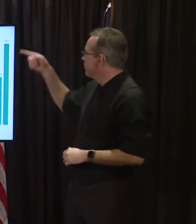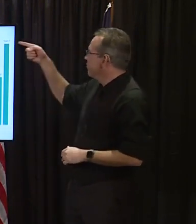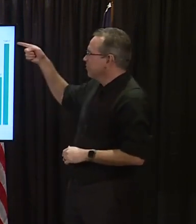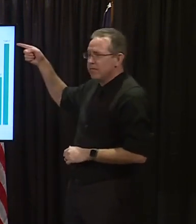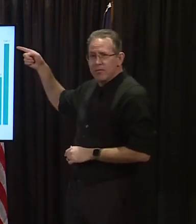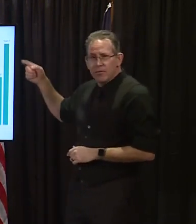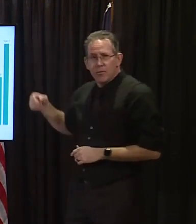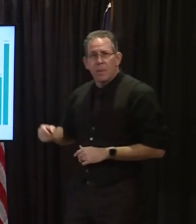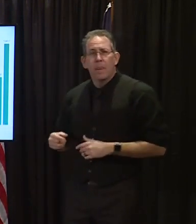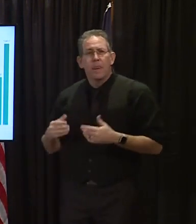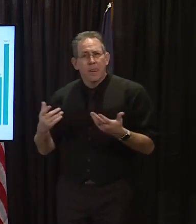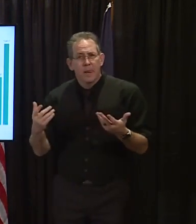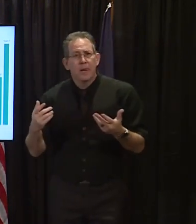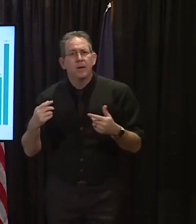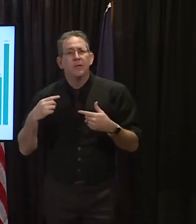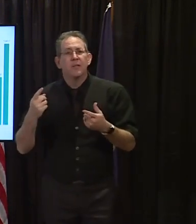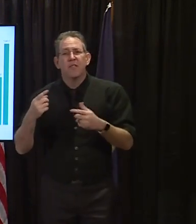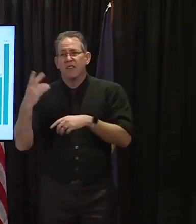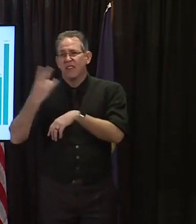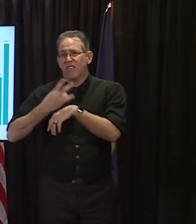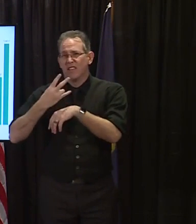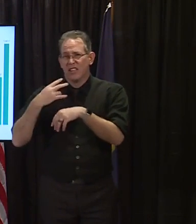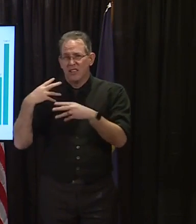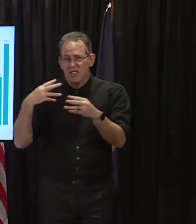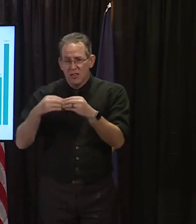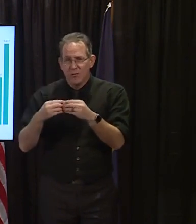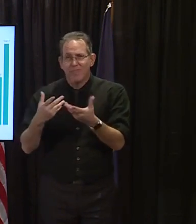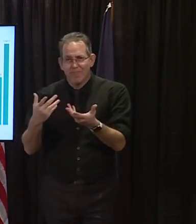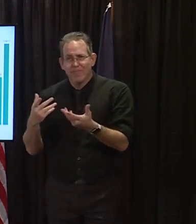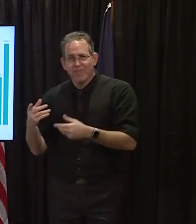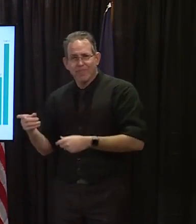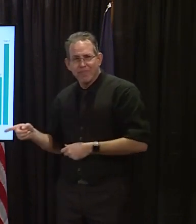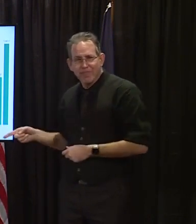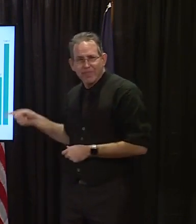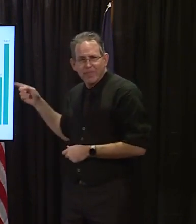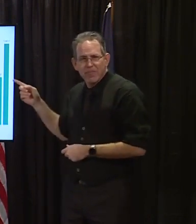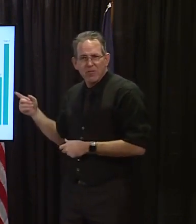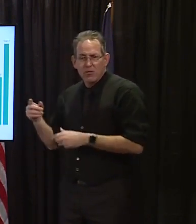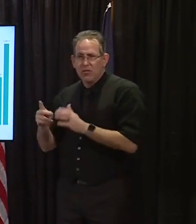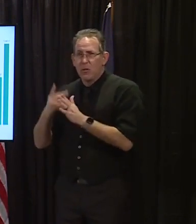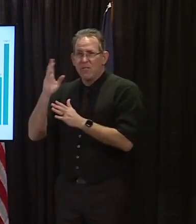about 245% over the last 14 days. And visually you can just see the impact